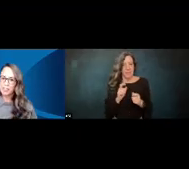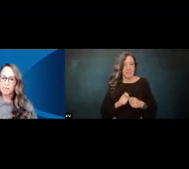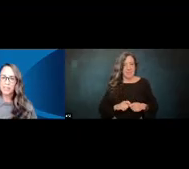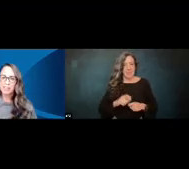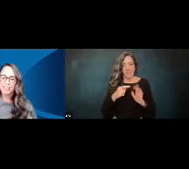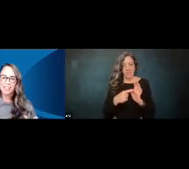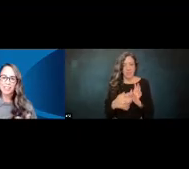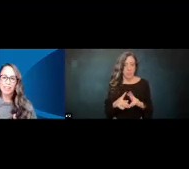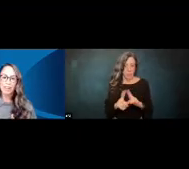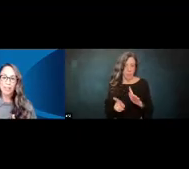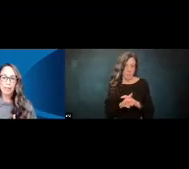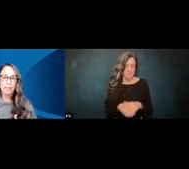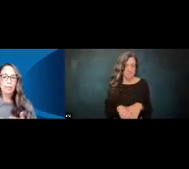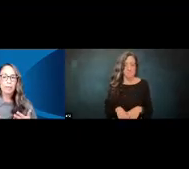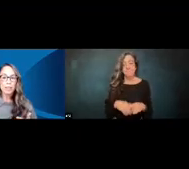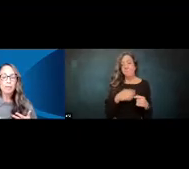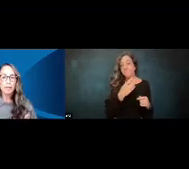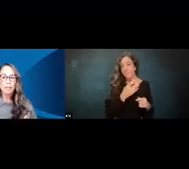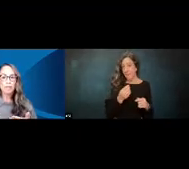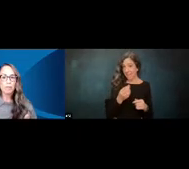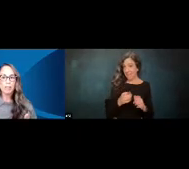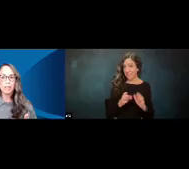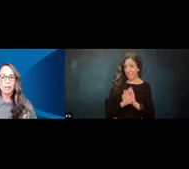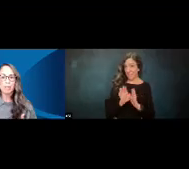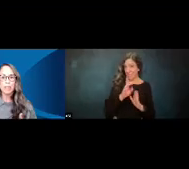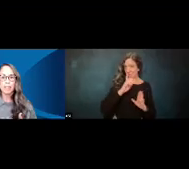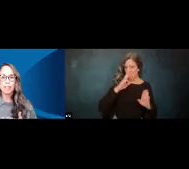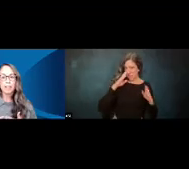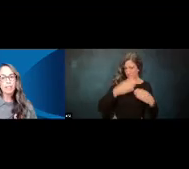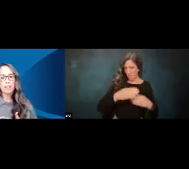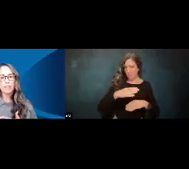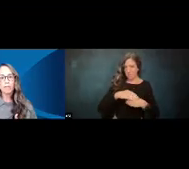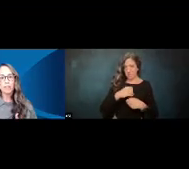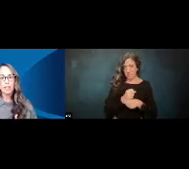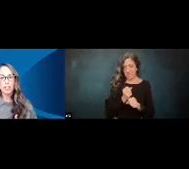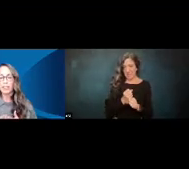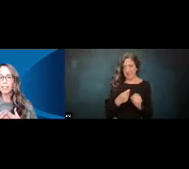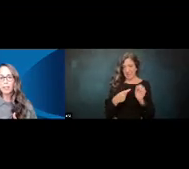as mentioned previously, the development really remained focused on making indicator information